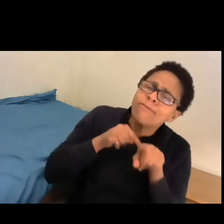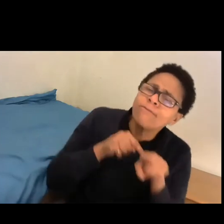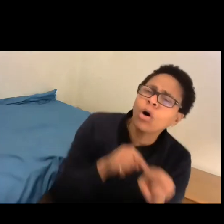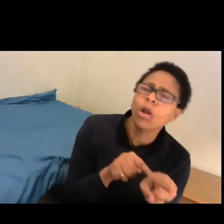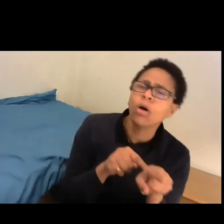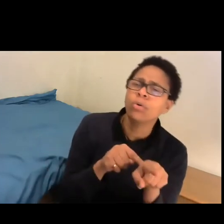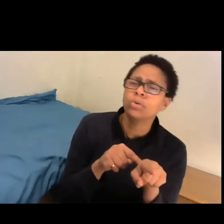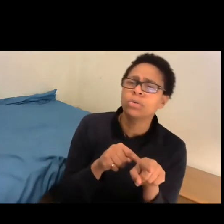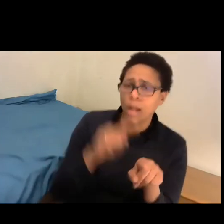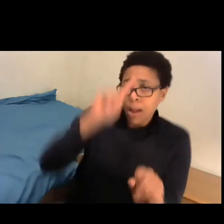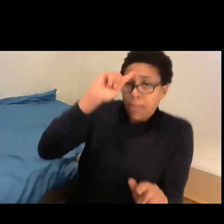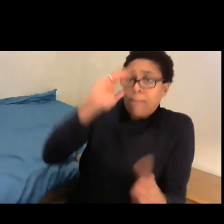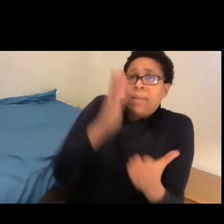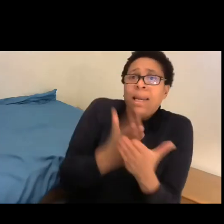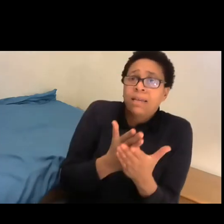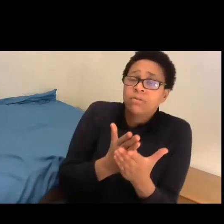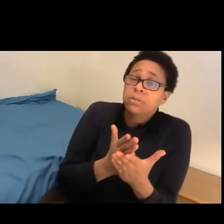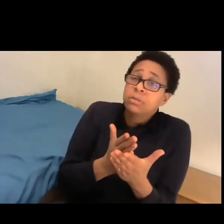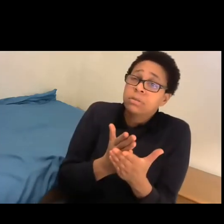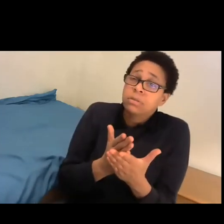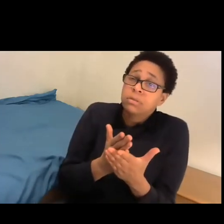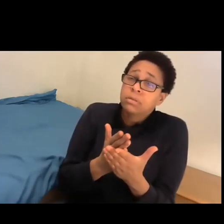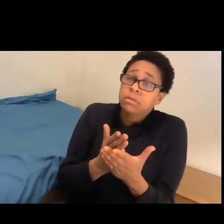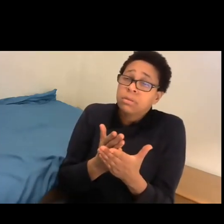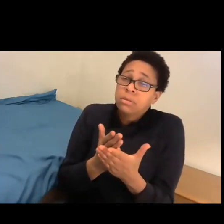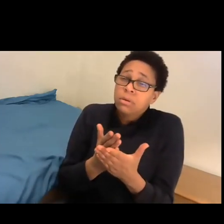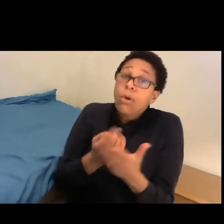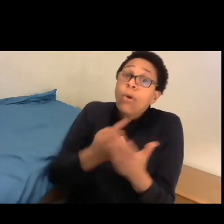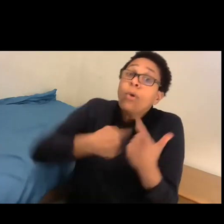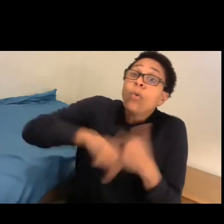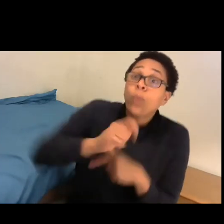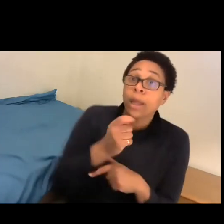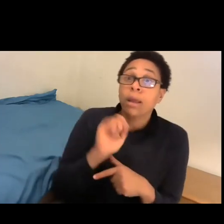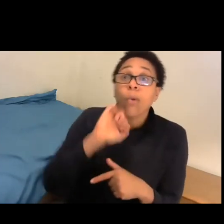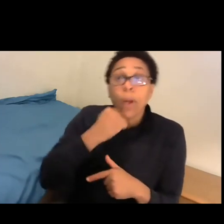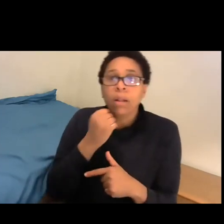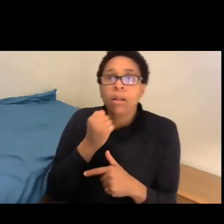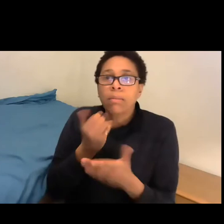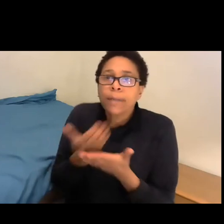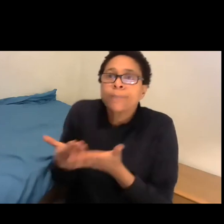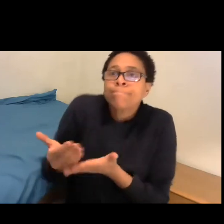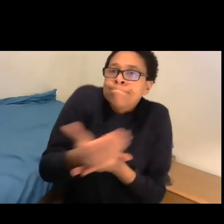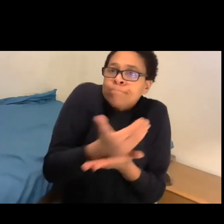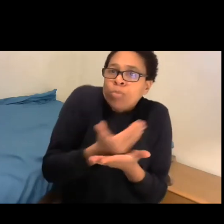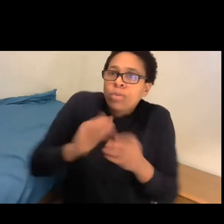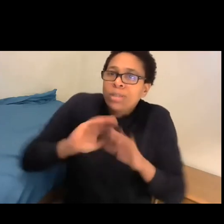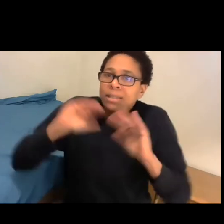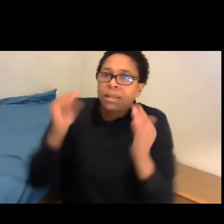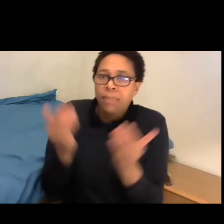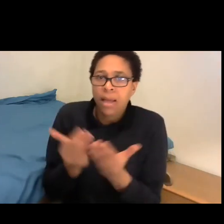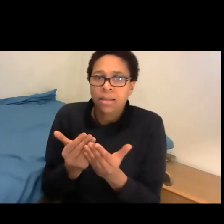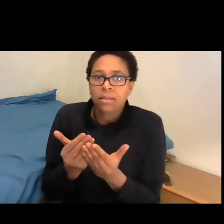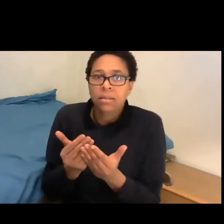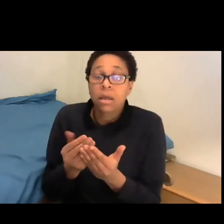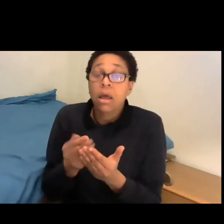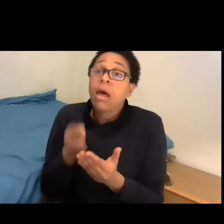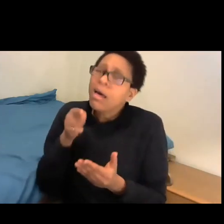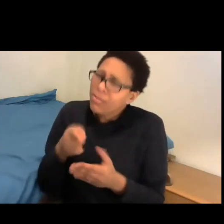connected with the core, we would be protecting the planet. And again, that works within the other space as well. If only we